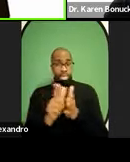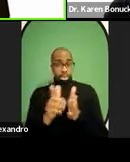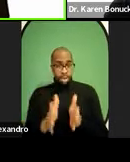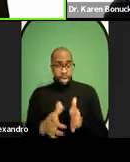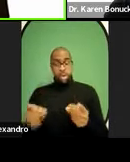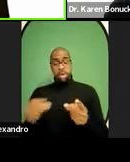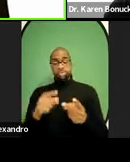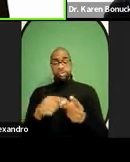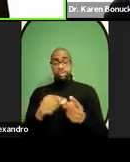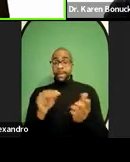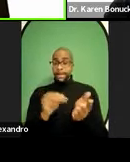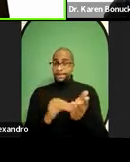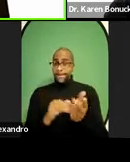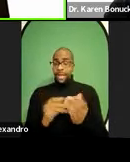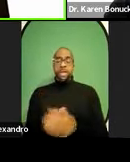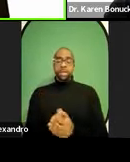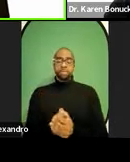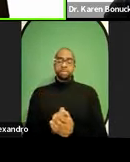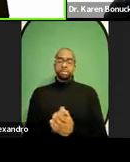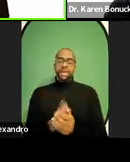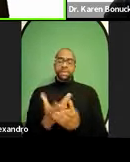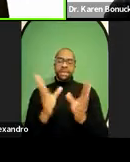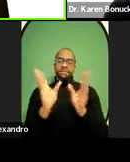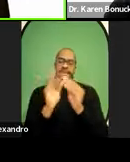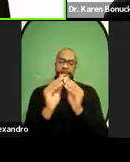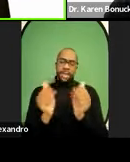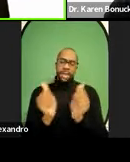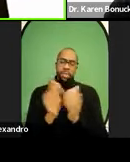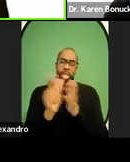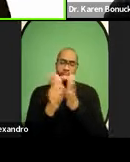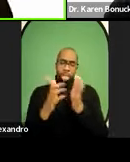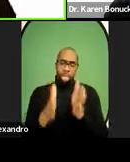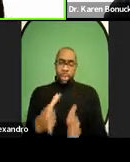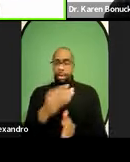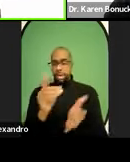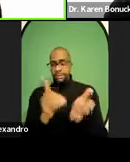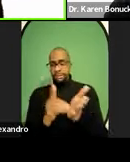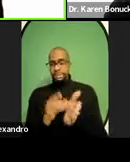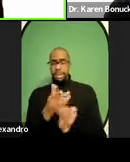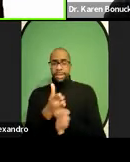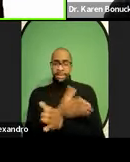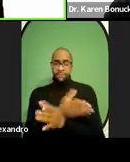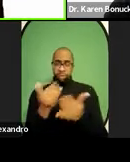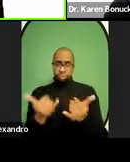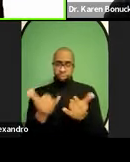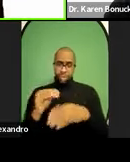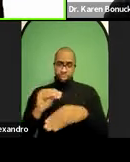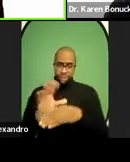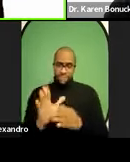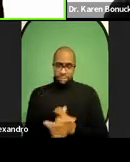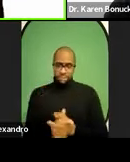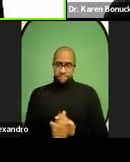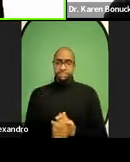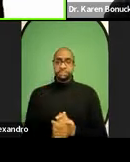kind. If you need either please consult your medical professional or consult your medical professional or an attorney before me. aking any important decisions any important decisions tonight.